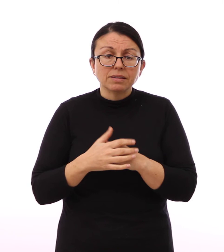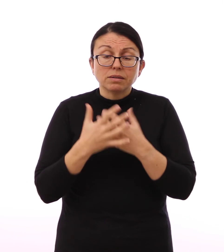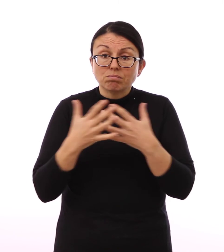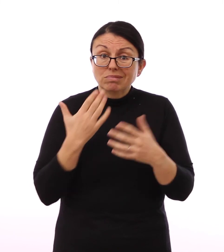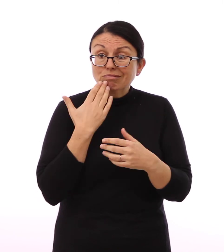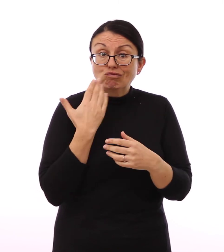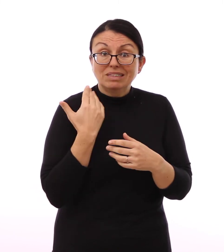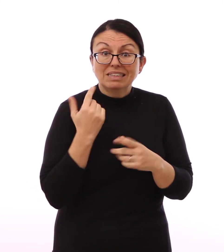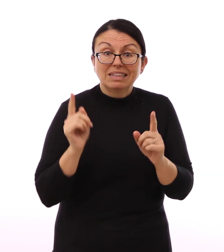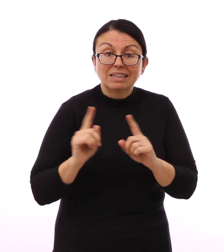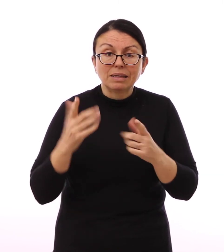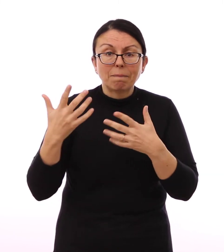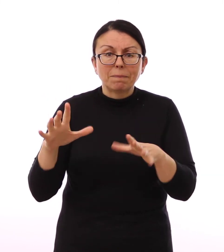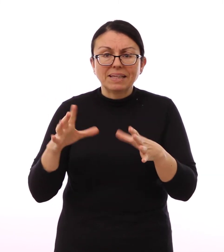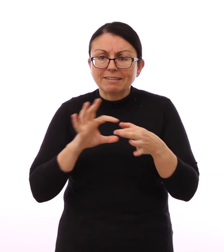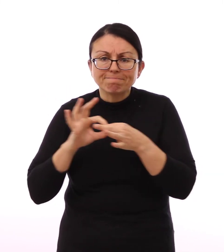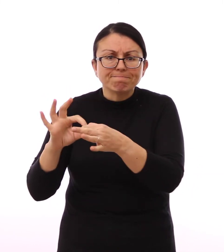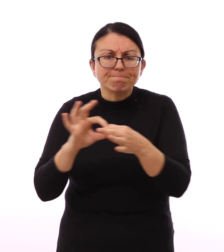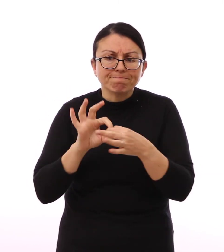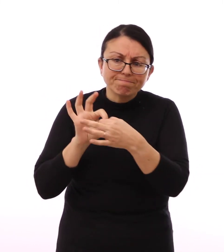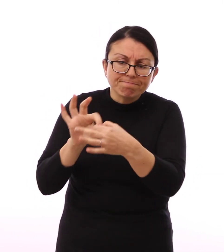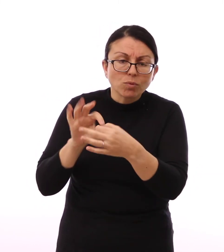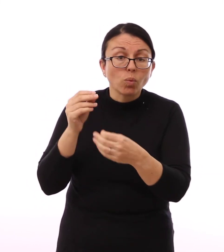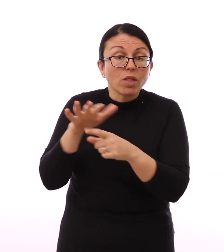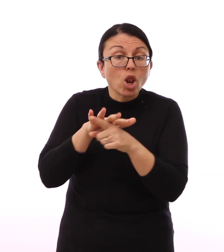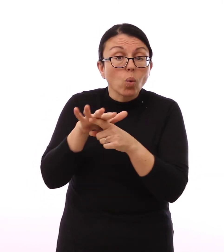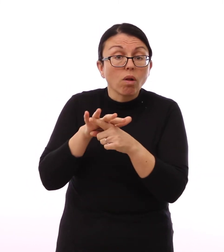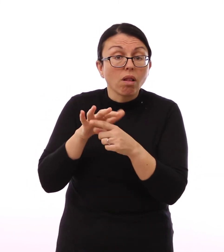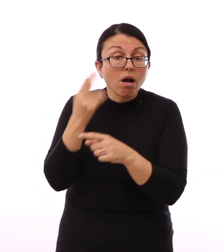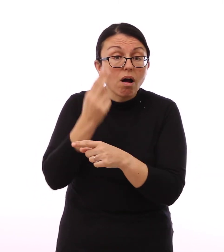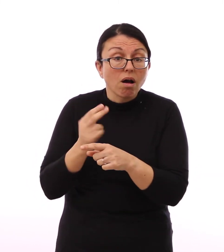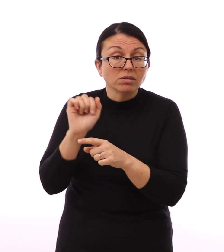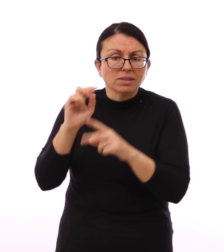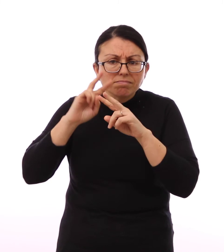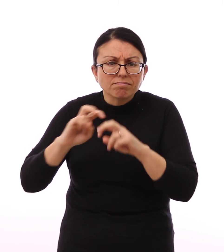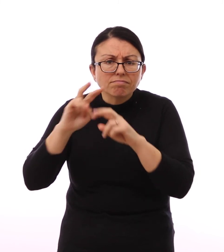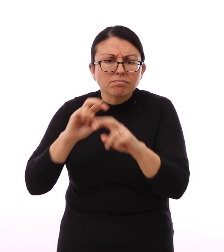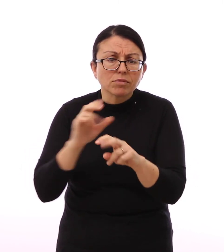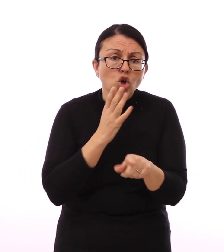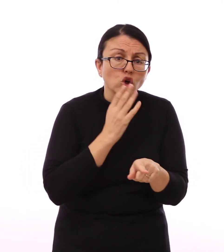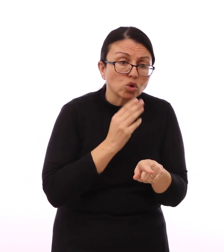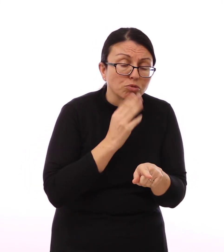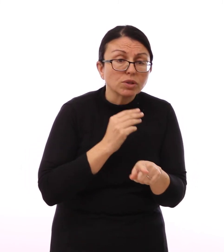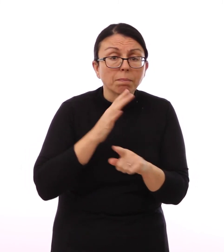More recently she has been collaborating with a local artist, exploring consumerism